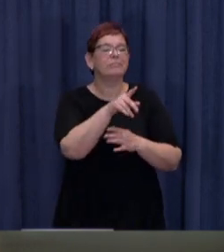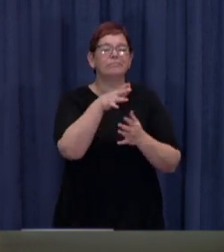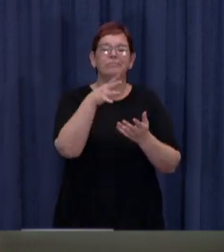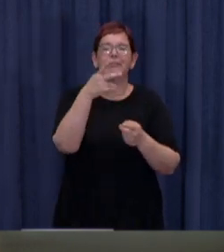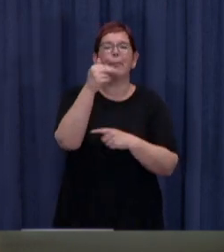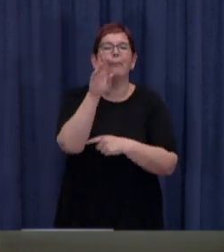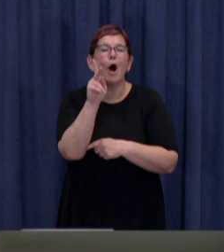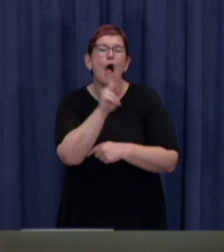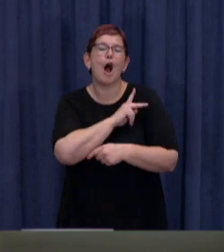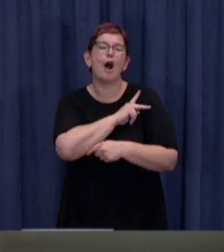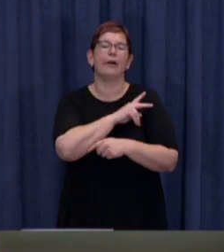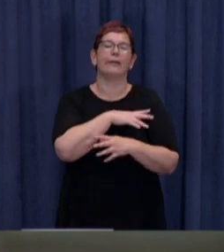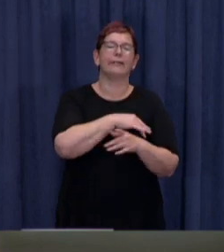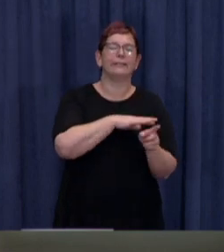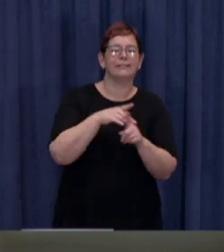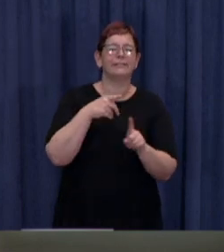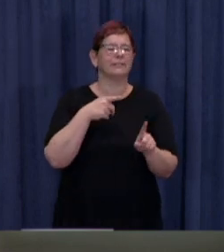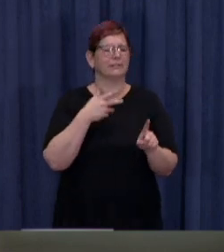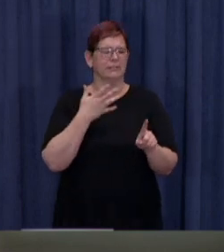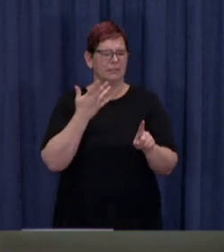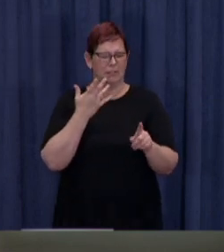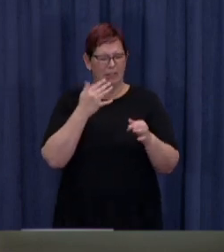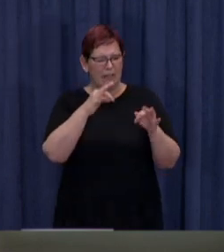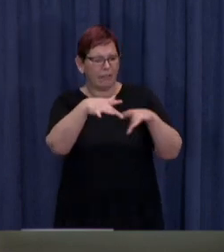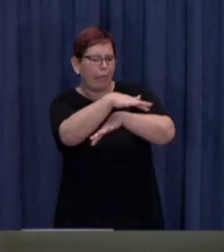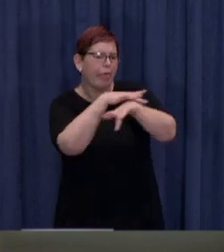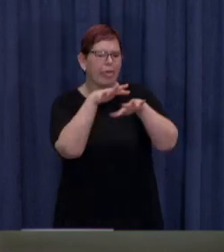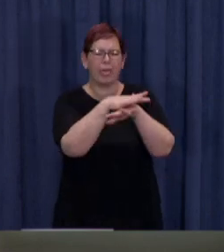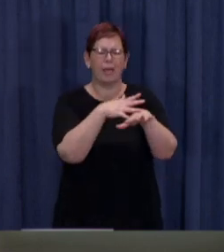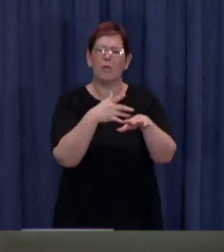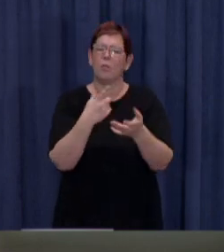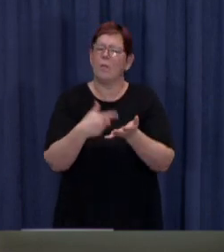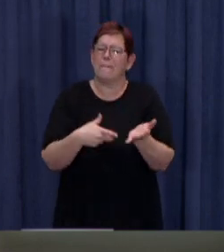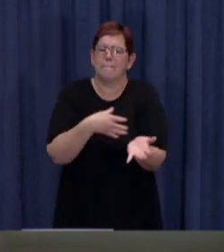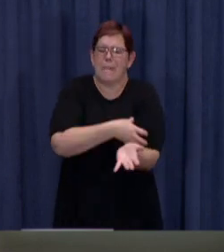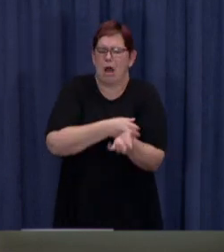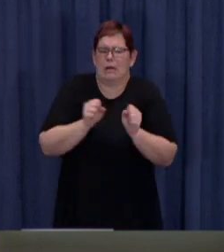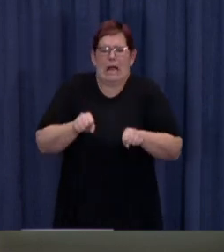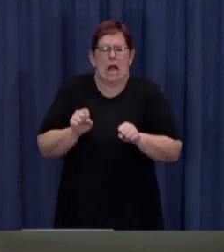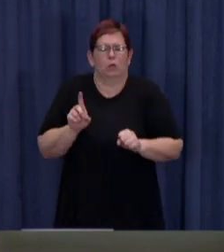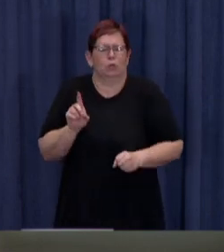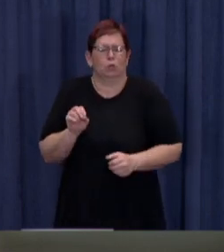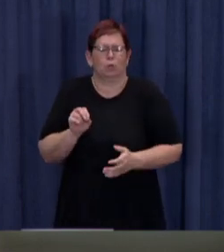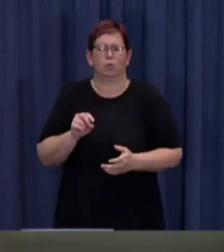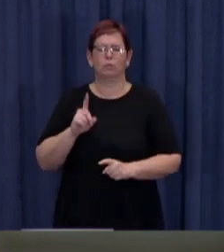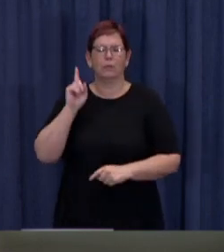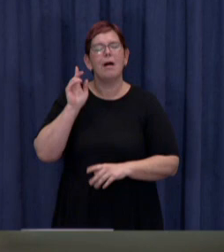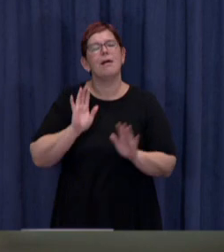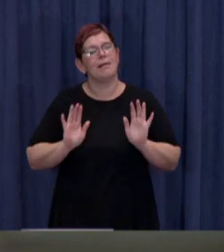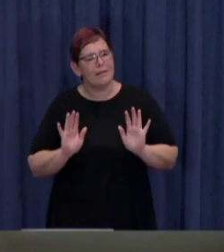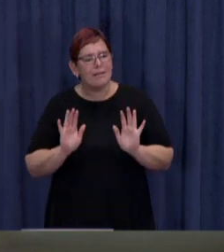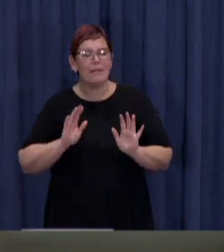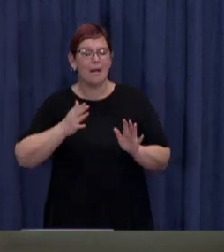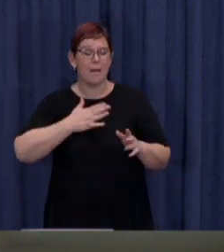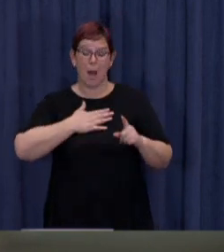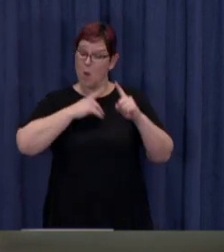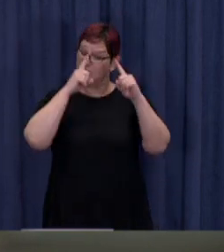well I think really what we intend to do is to have the flexibility so that when the Emergency Operations people and the Chief Medical Officer Health find that